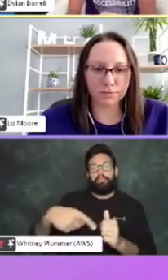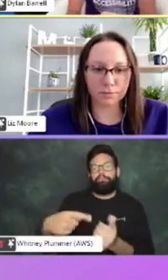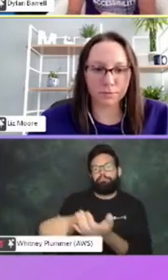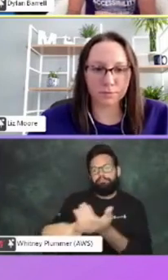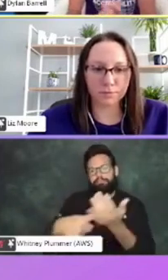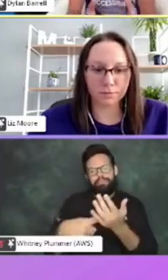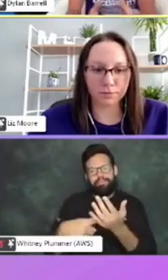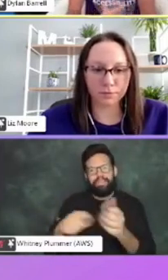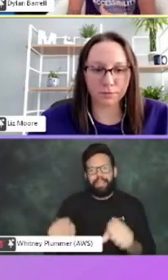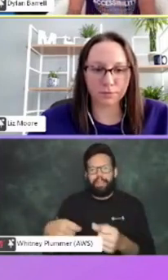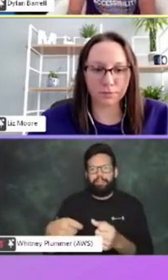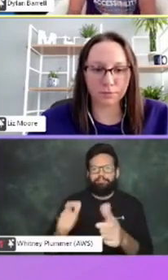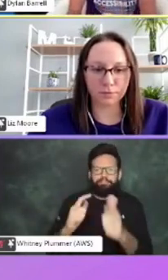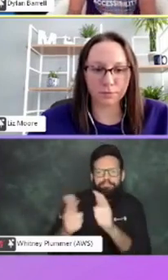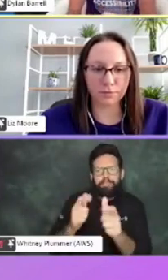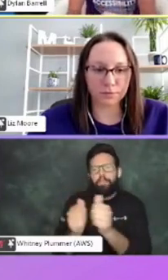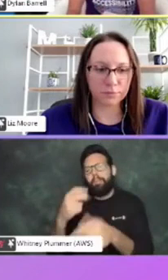and we can keep you up to date there as well.